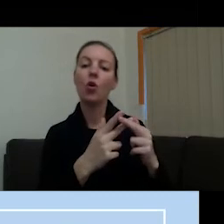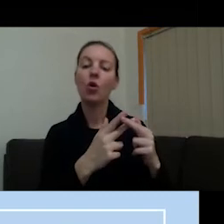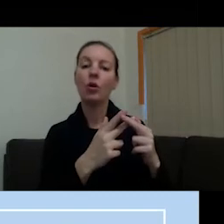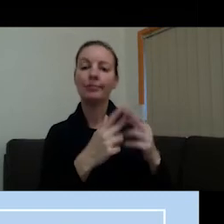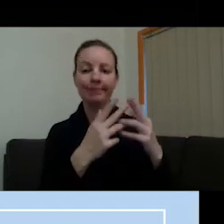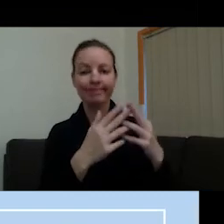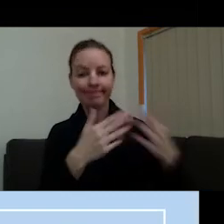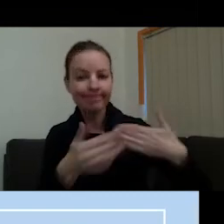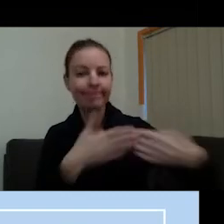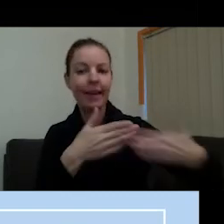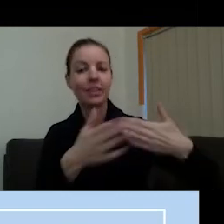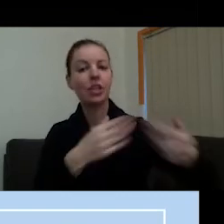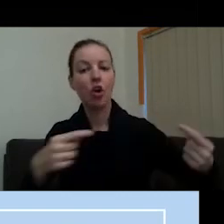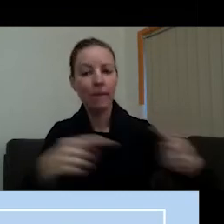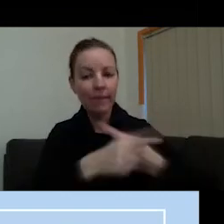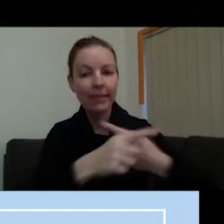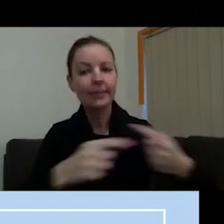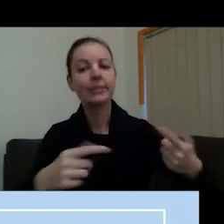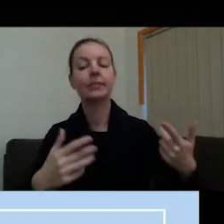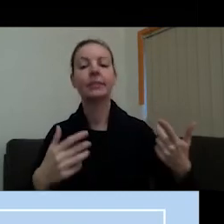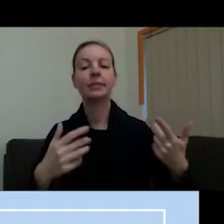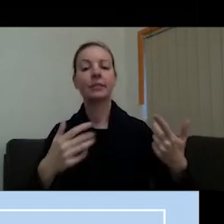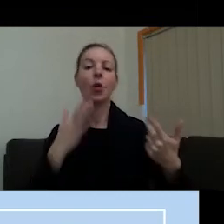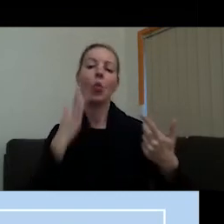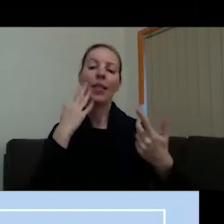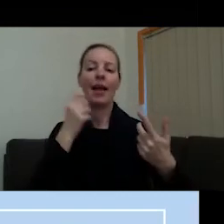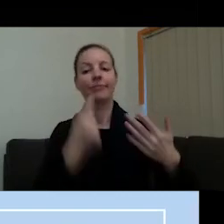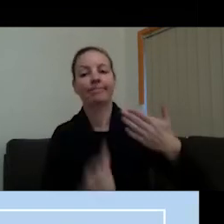know, there are really specific situations that arise, where, like,